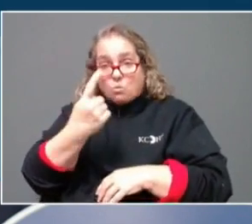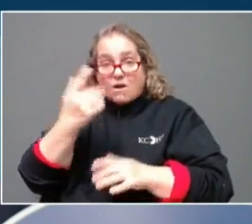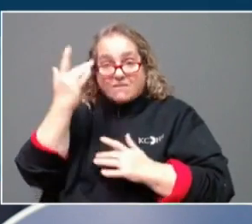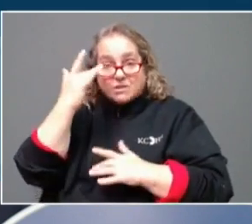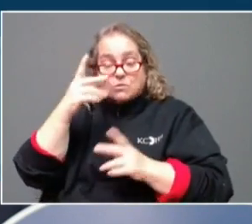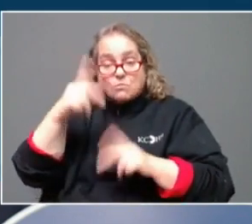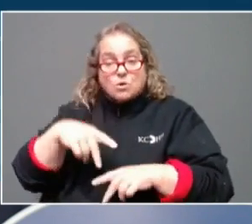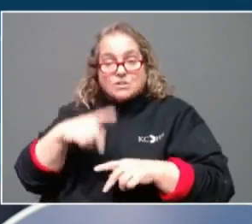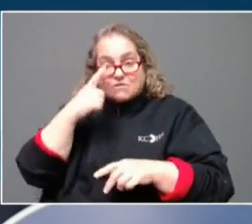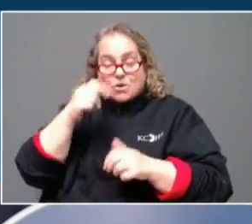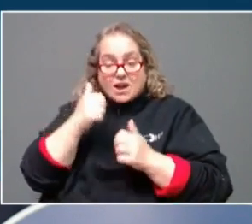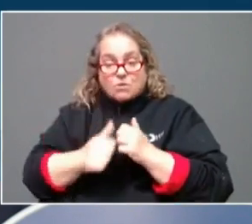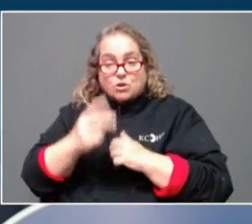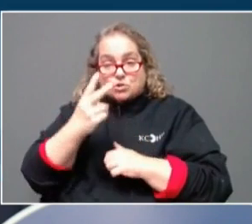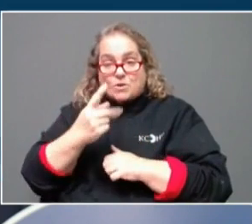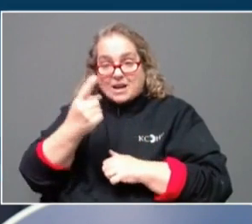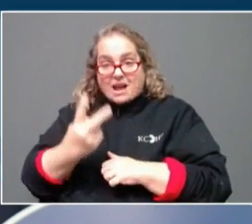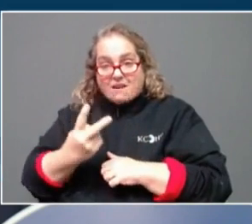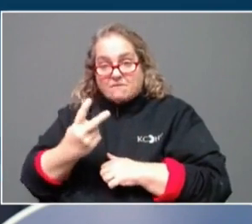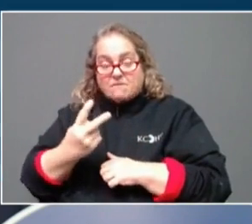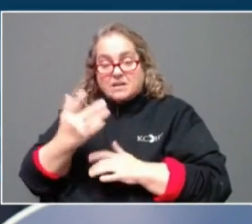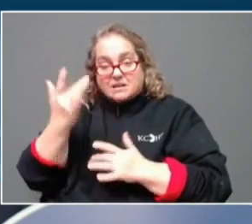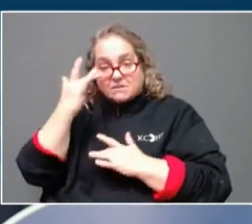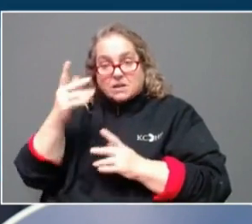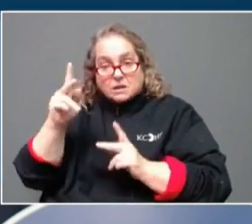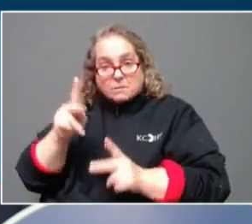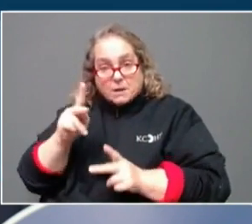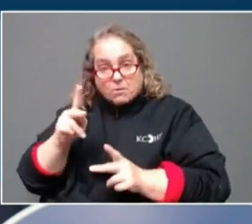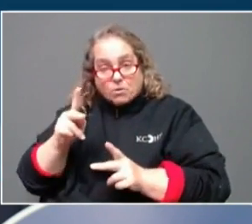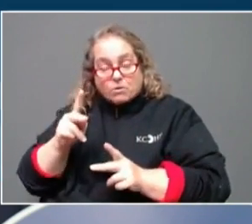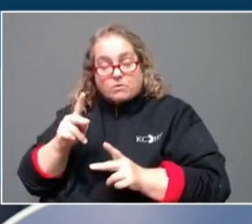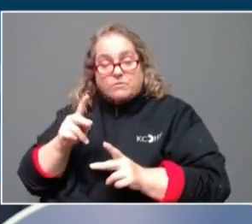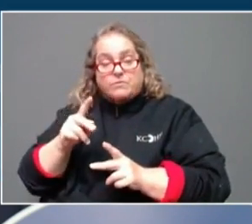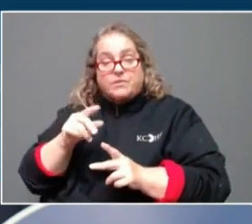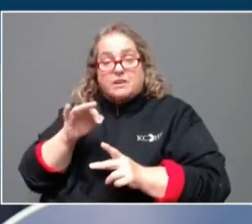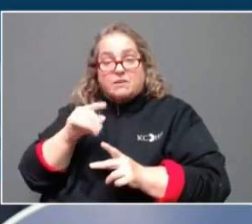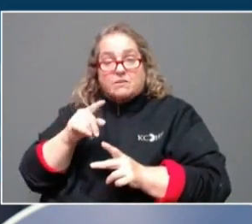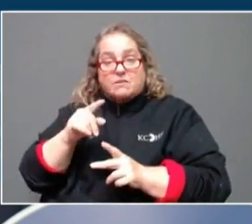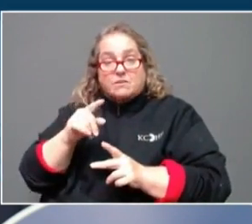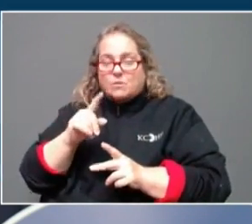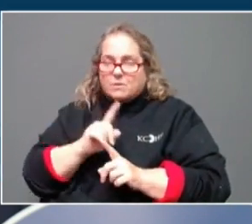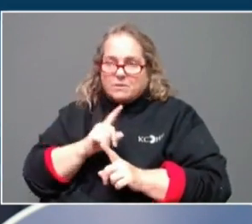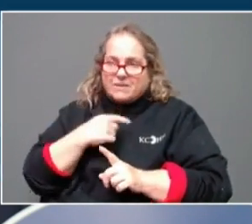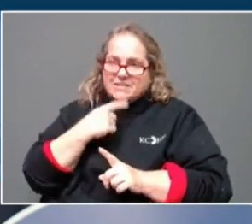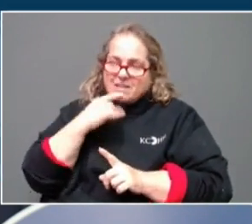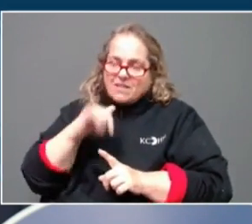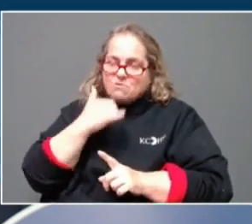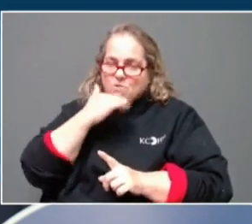uninfected people, if you were probably said that wrong, if you have 2.5 people